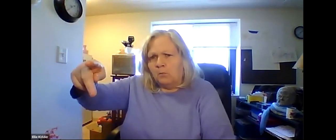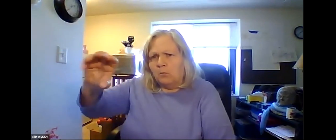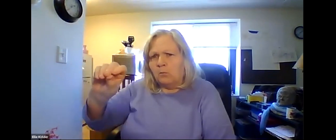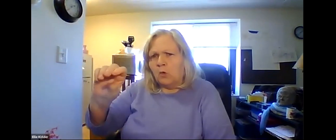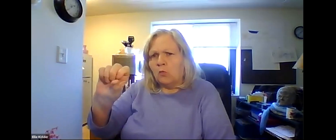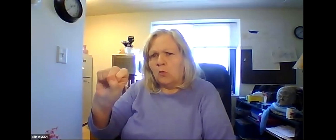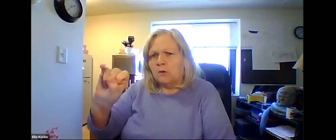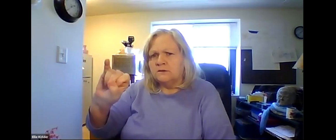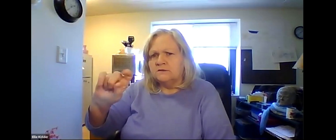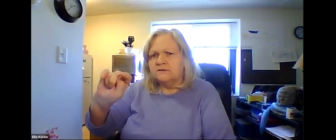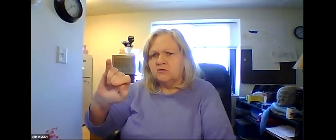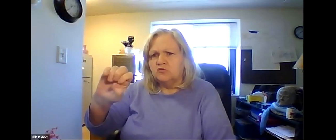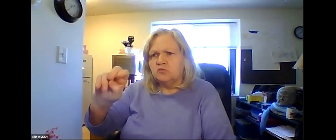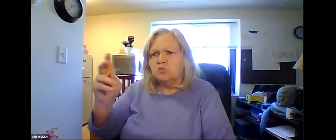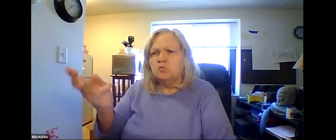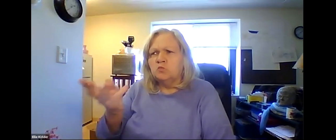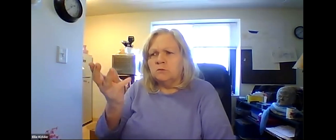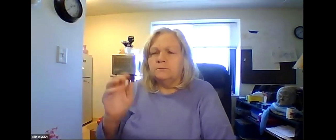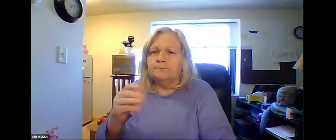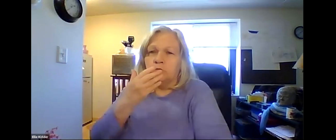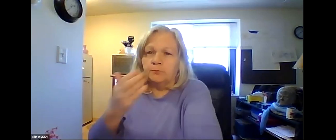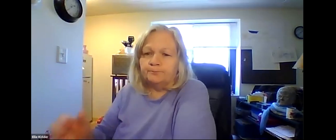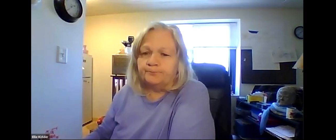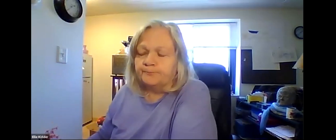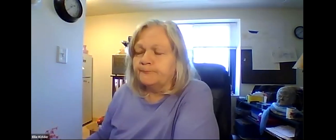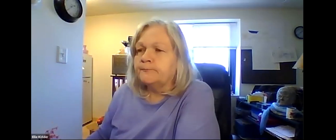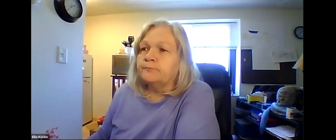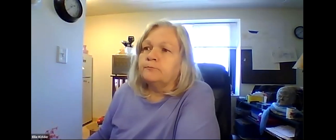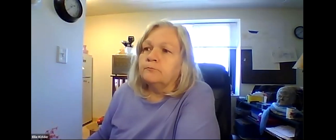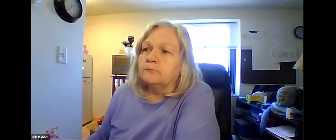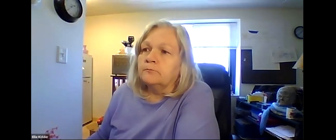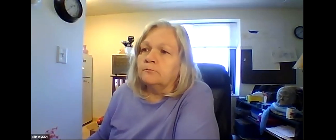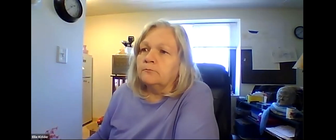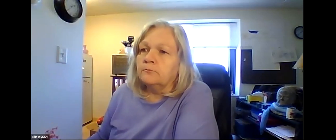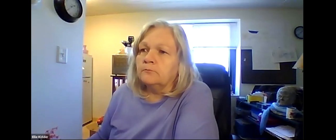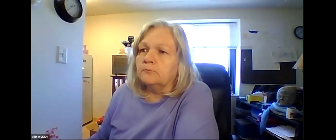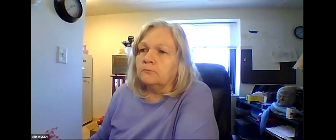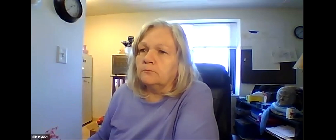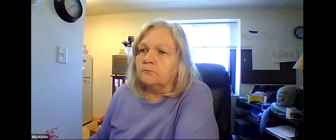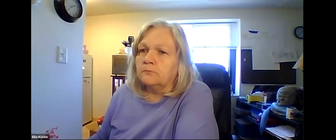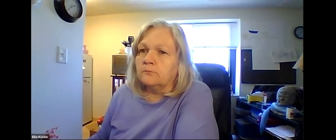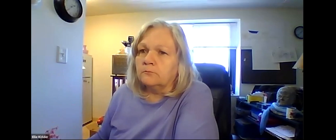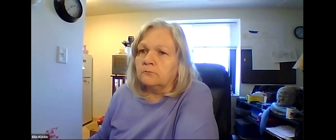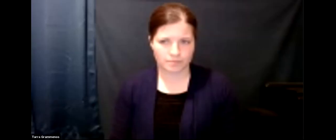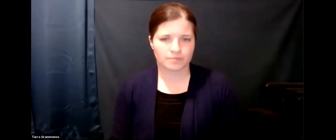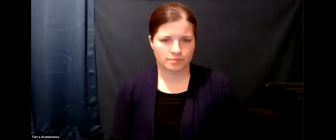particular position? That Anita Buel was describing.